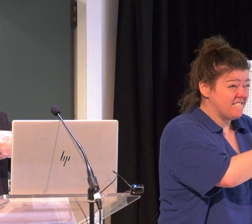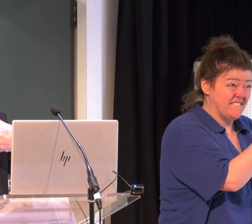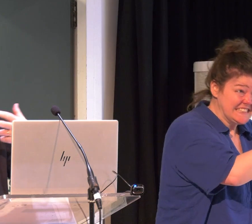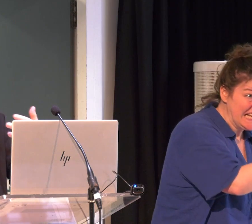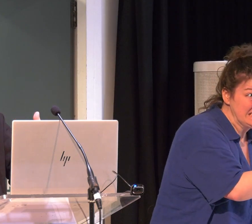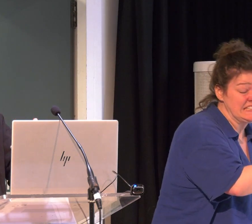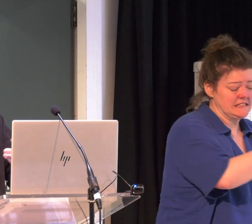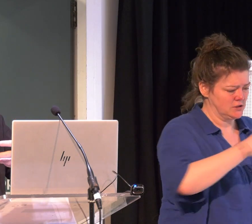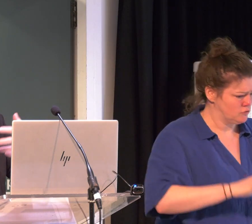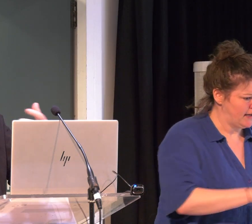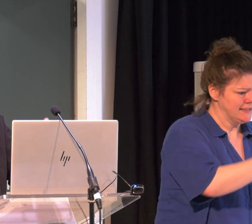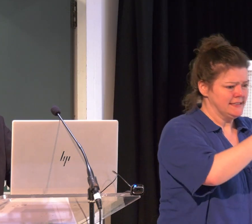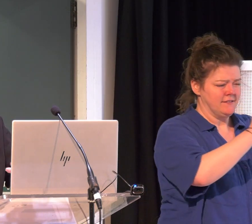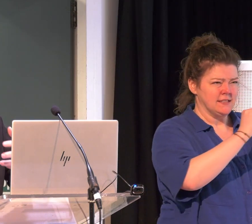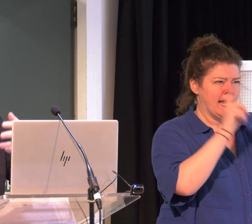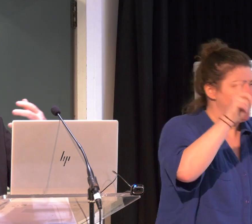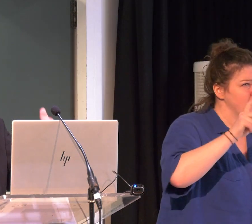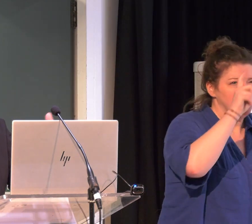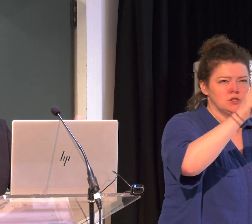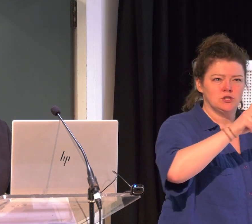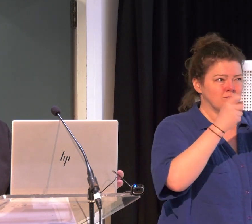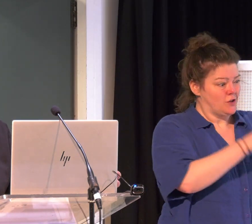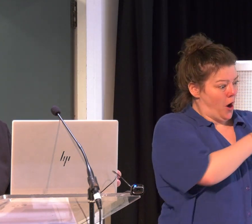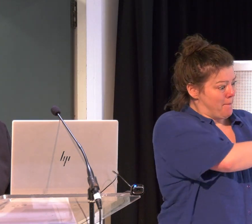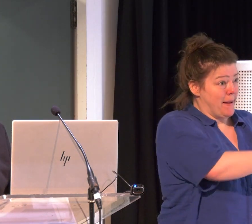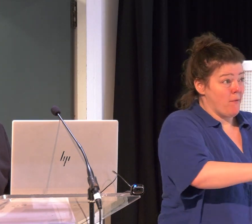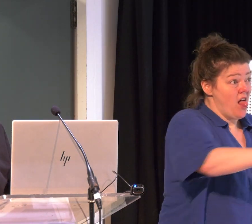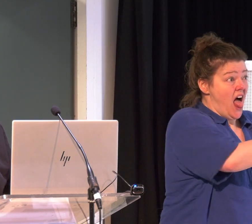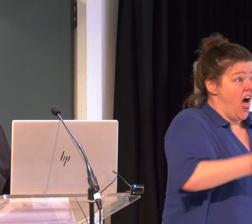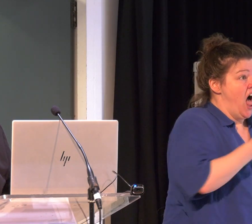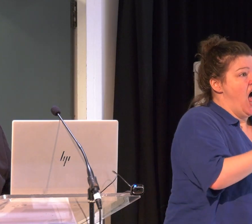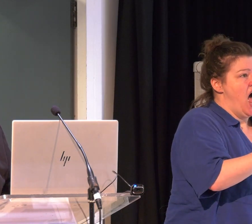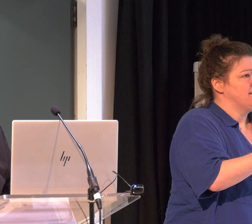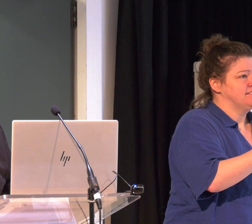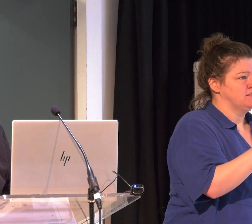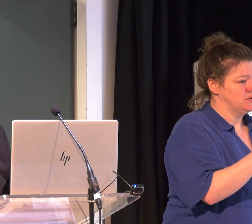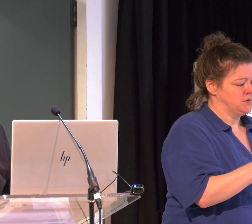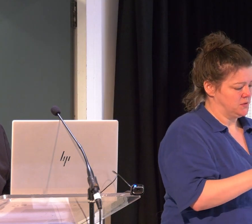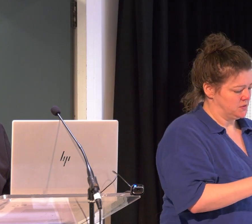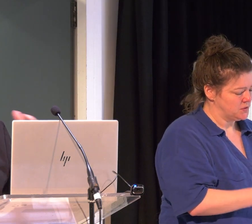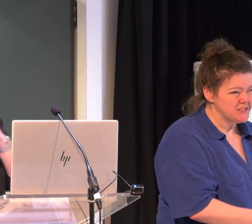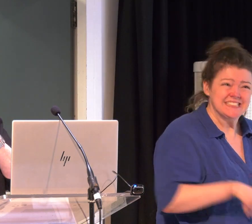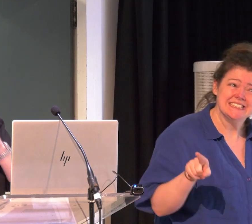creativity, innovation for young people generally is reflected in the same form.